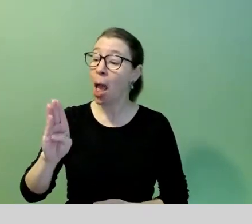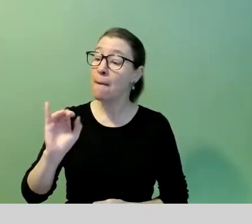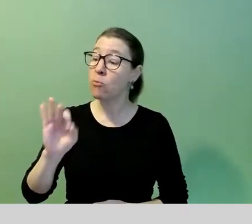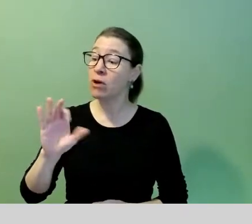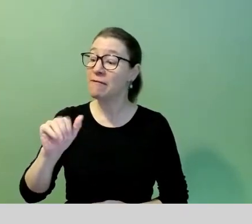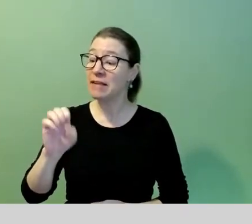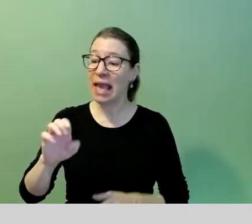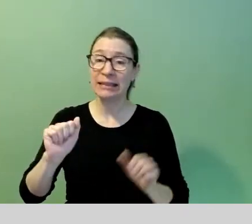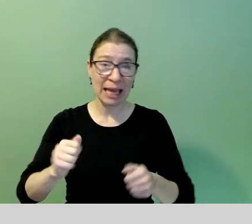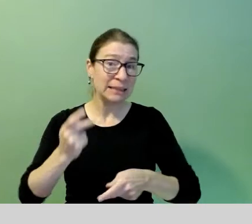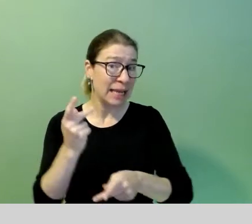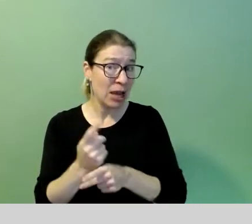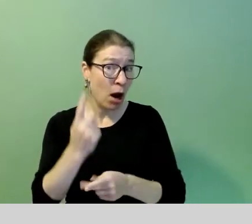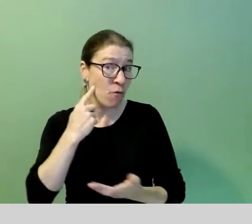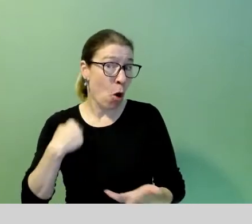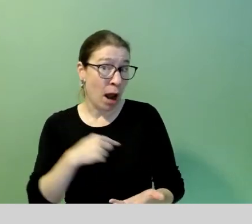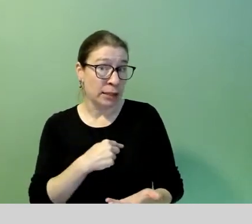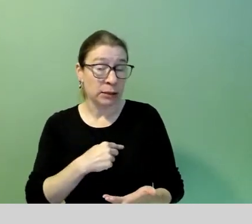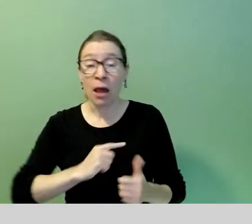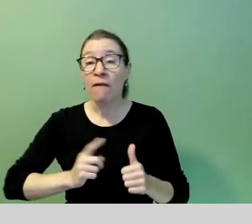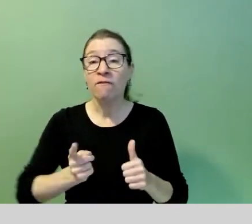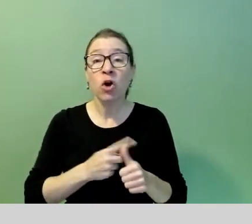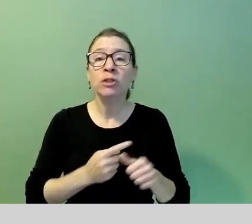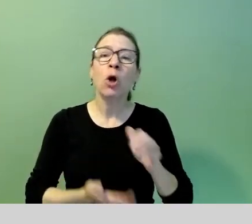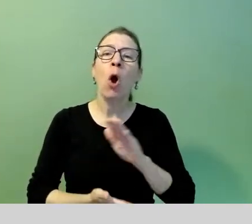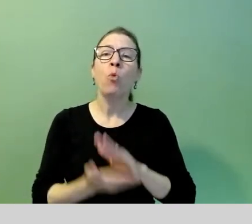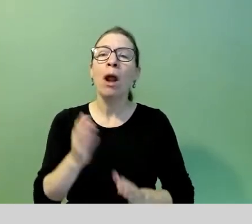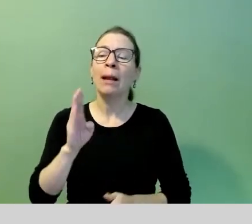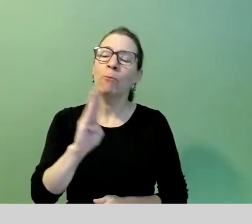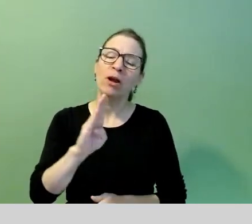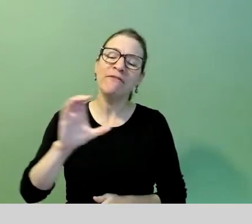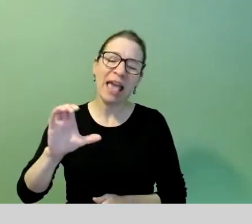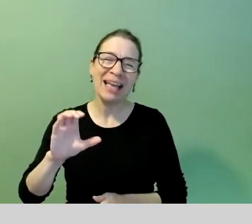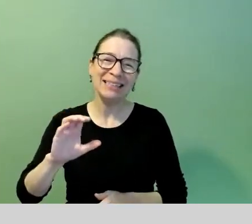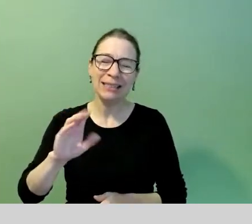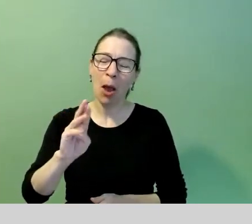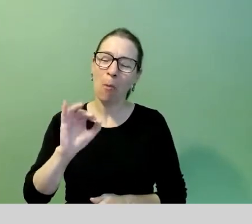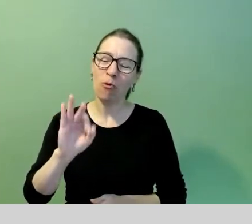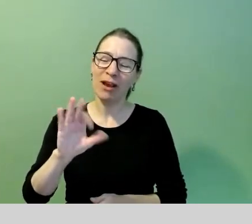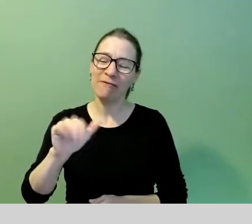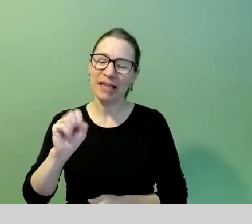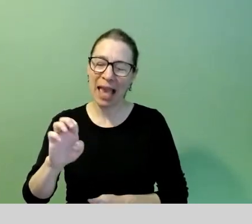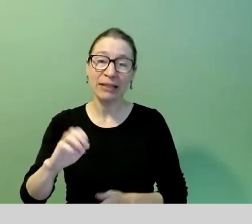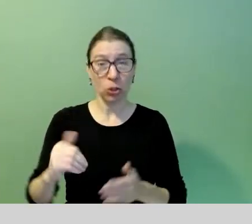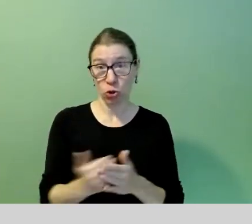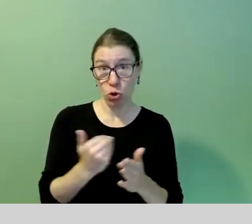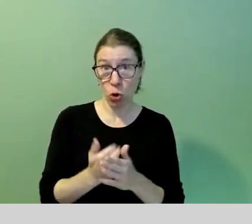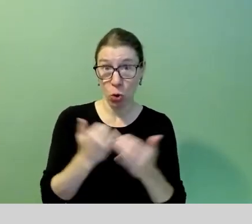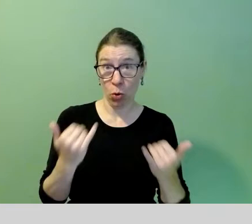Let's start by running briefcase new in our shell. As you can see, we get some output that will walk us through this.